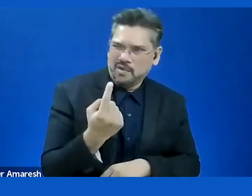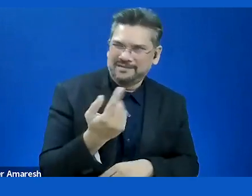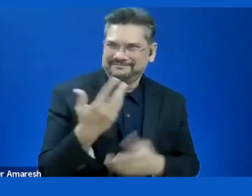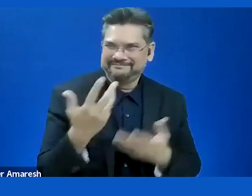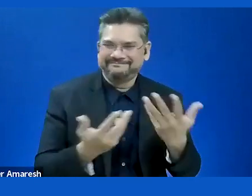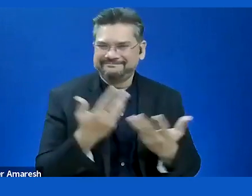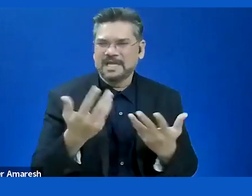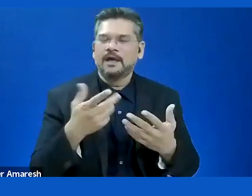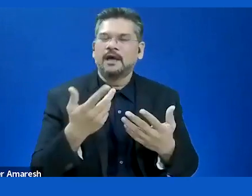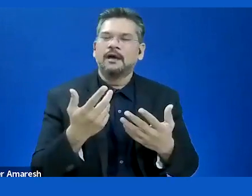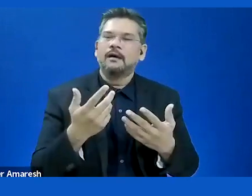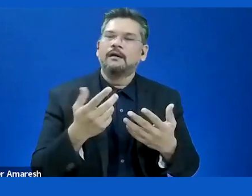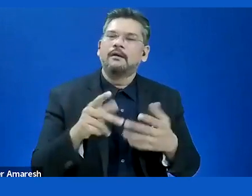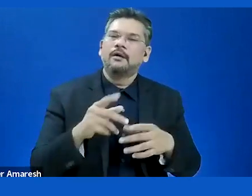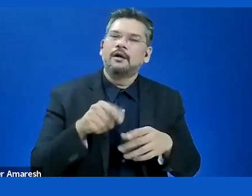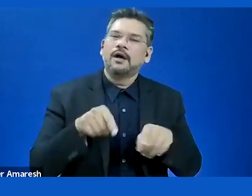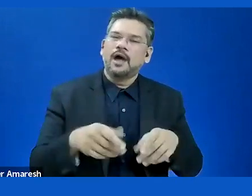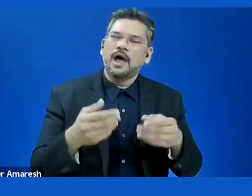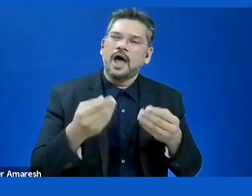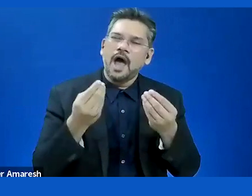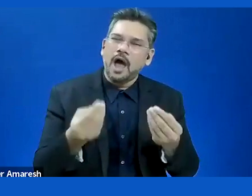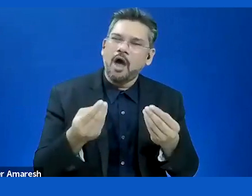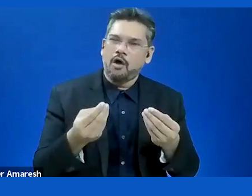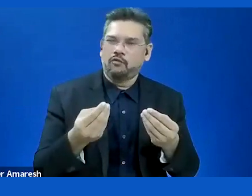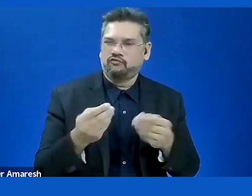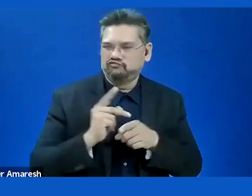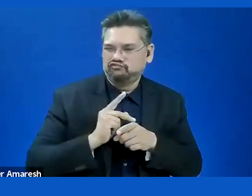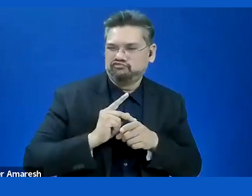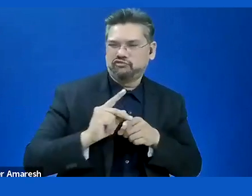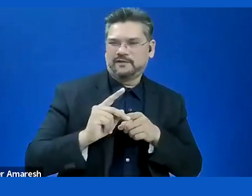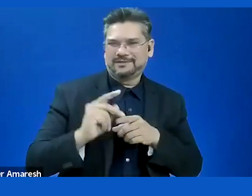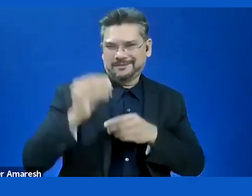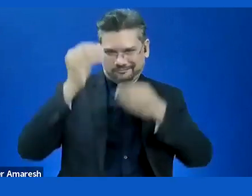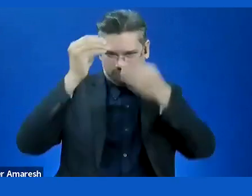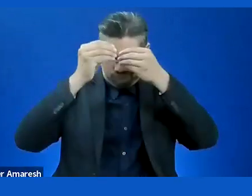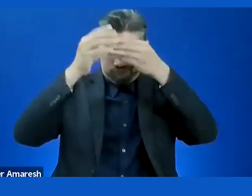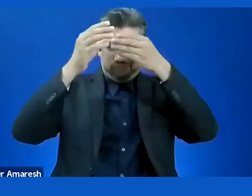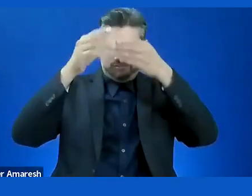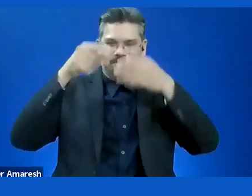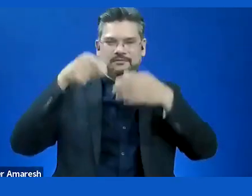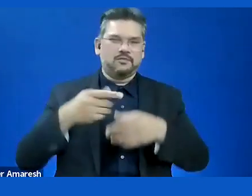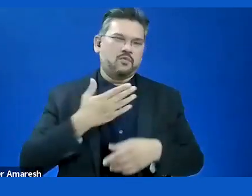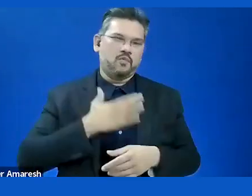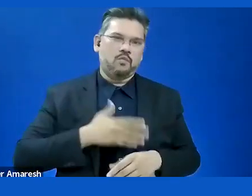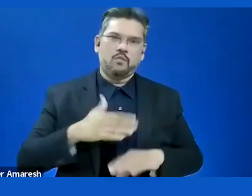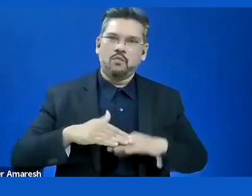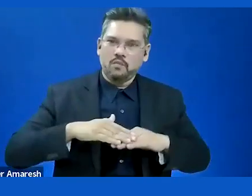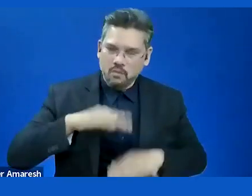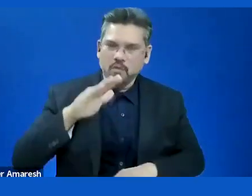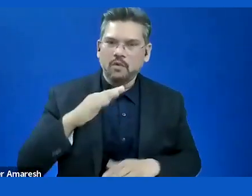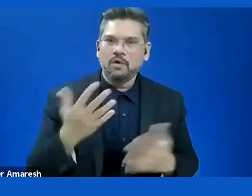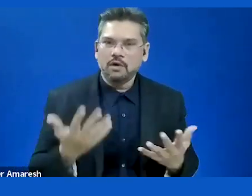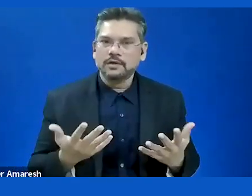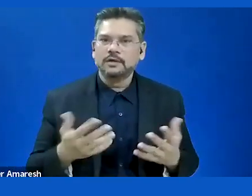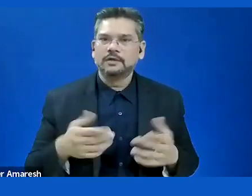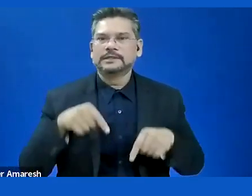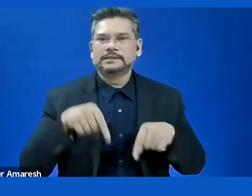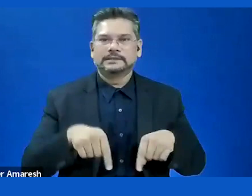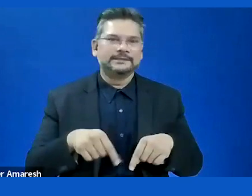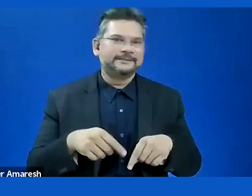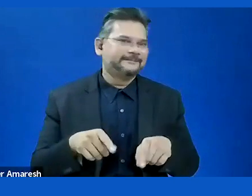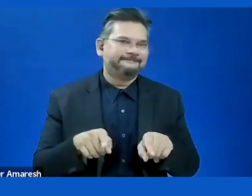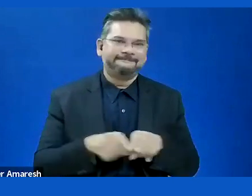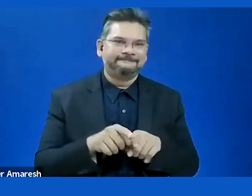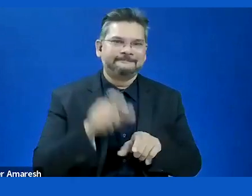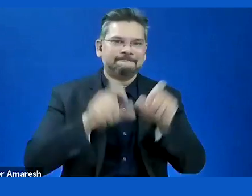expertise. A demand that already is outstrips supply now. So in the European year of skills,